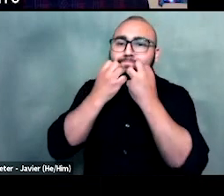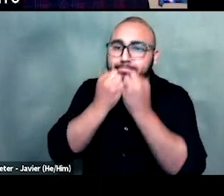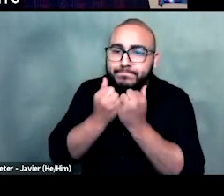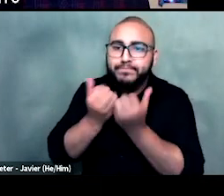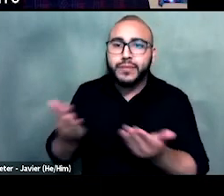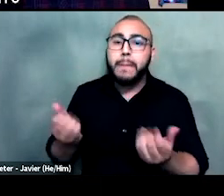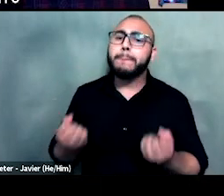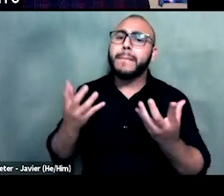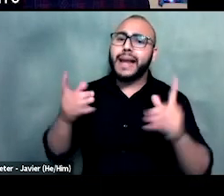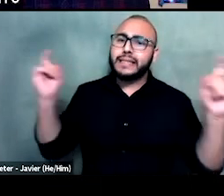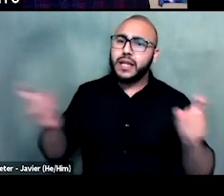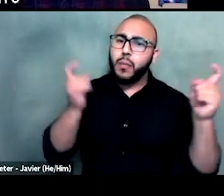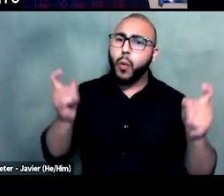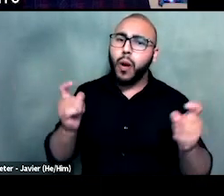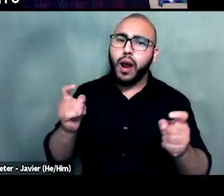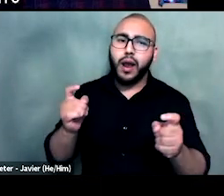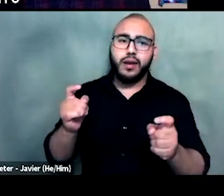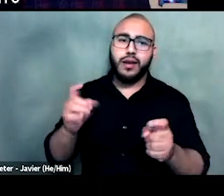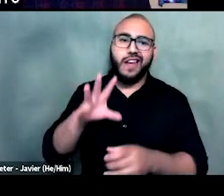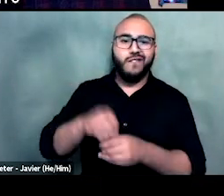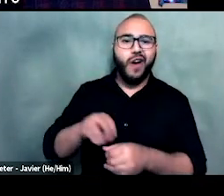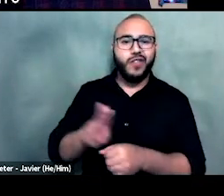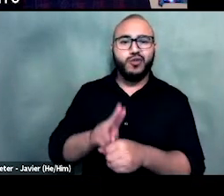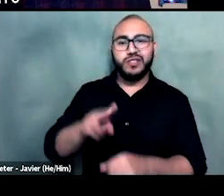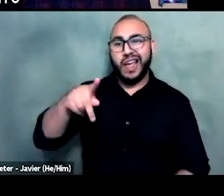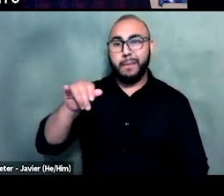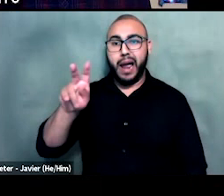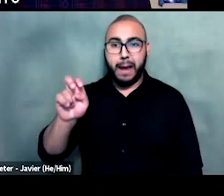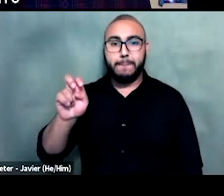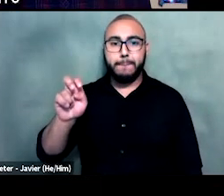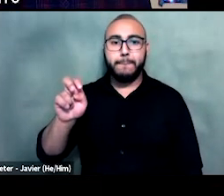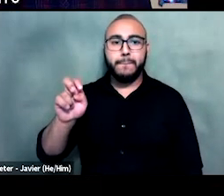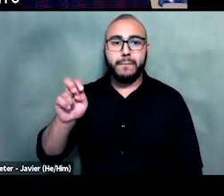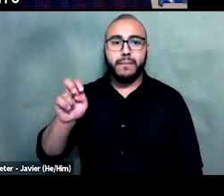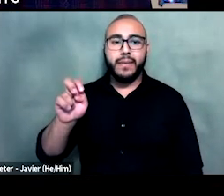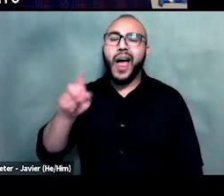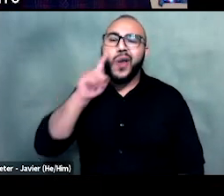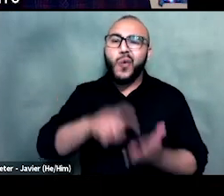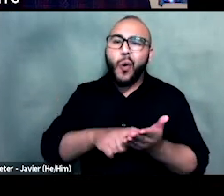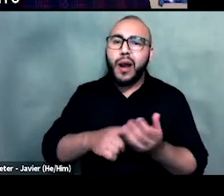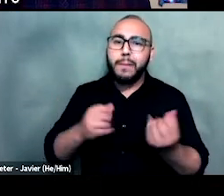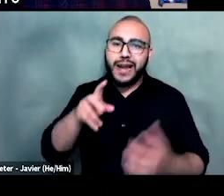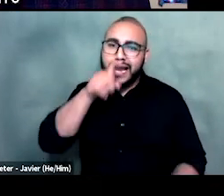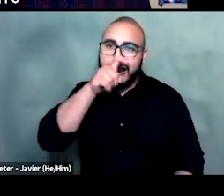involve the use of pipes. You can see he's adorned with eagle feathers, and his hair as